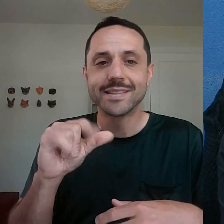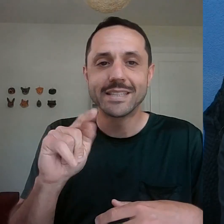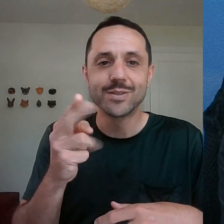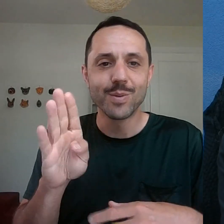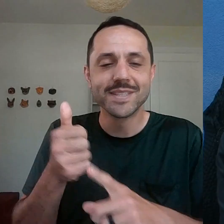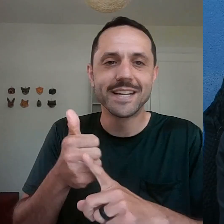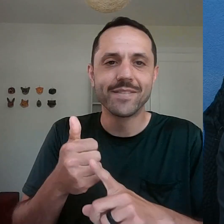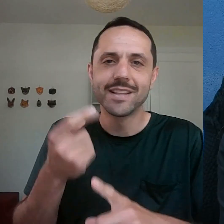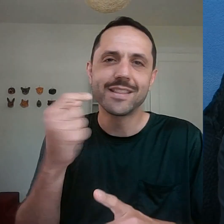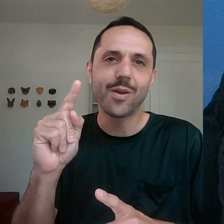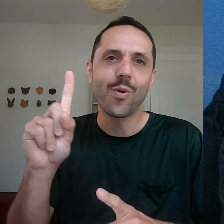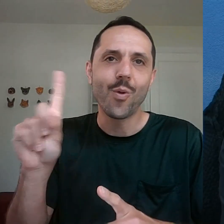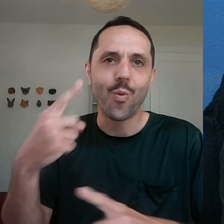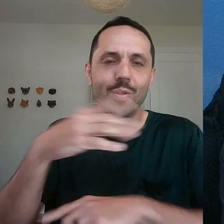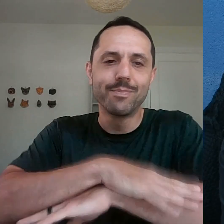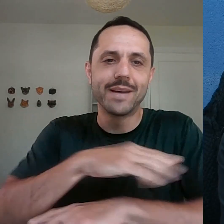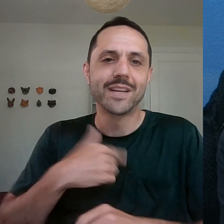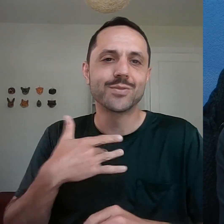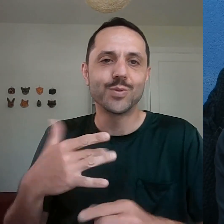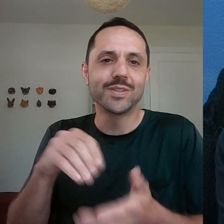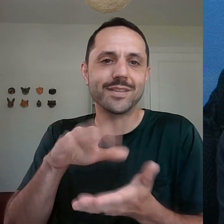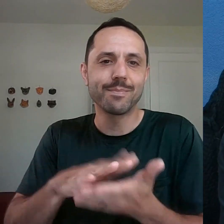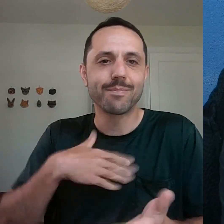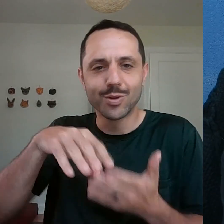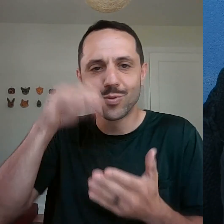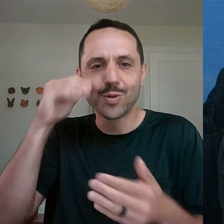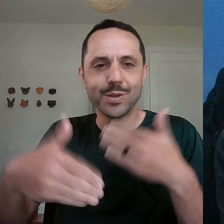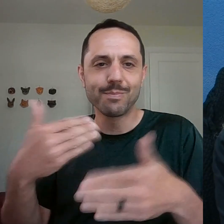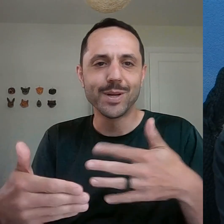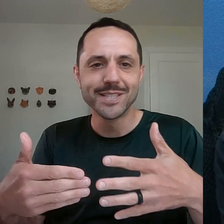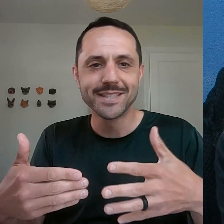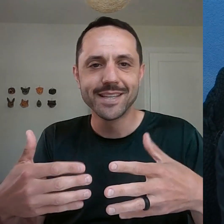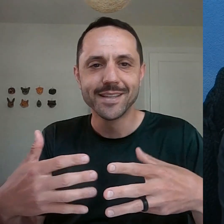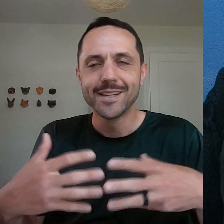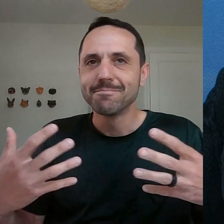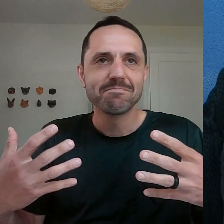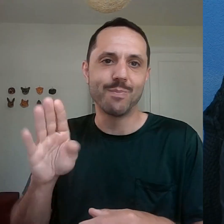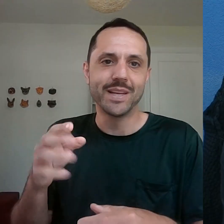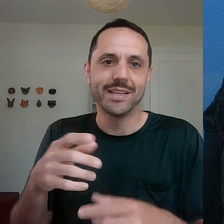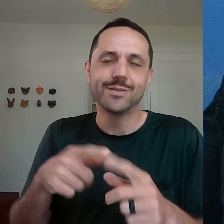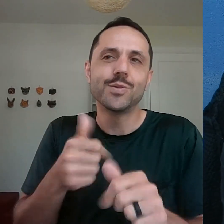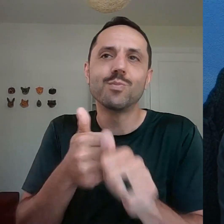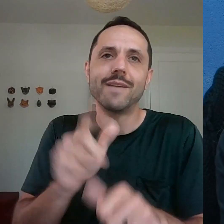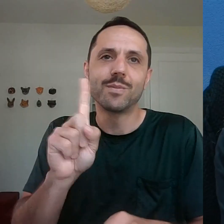GitHub is the only platform that I document my learning processes on to track where my learning